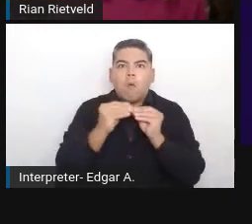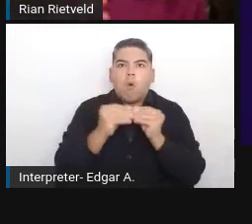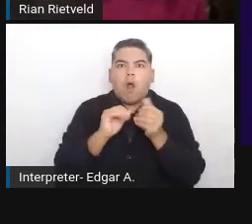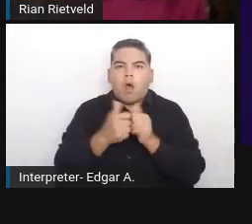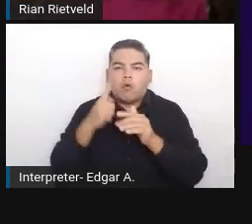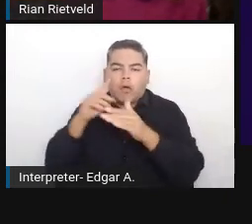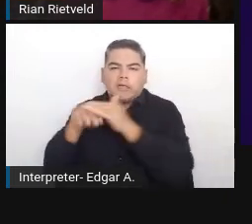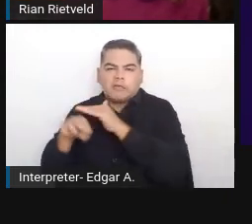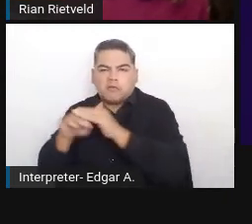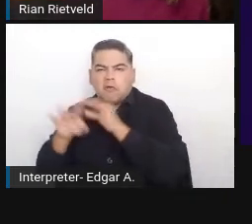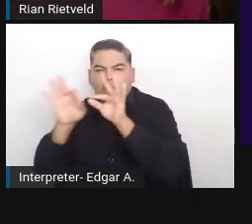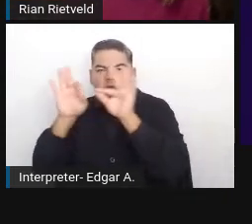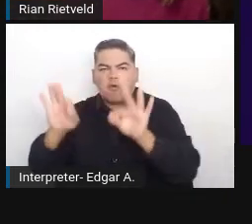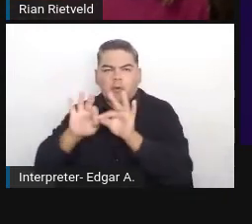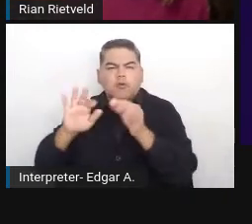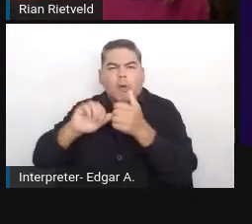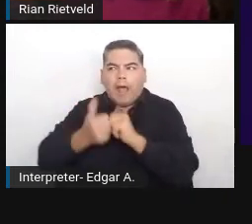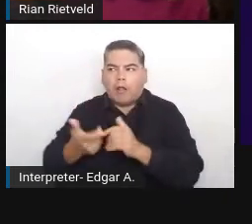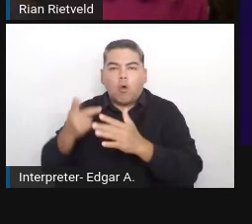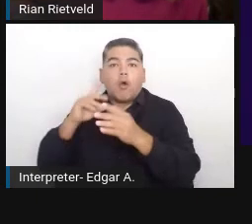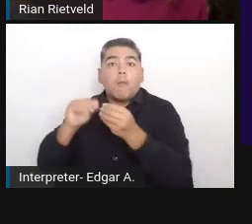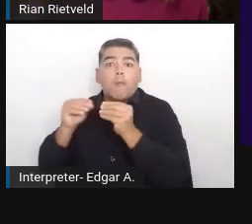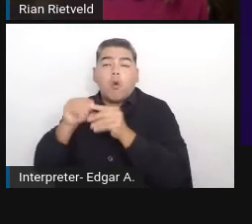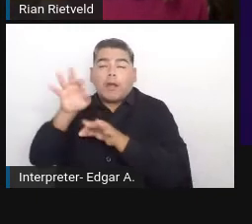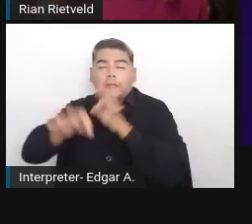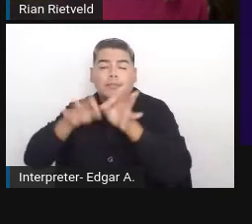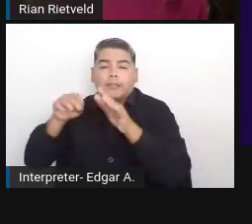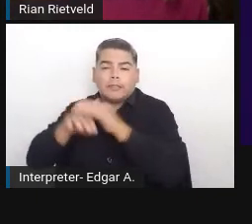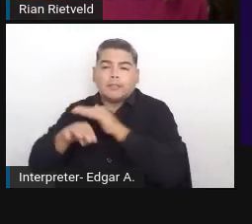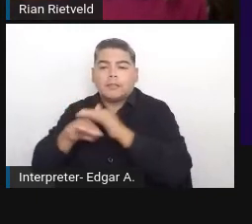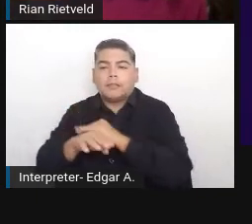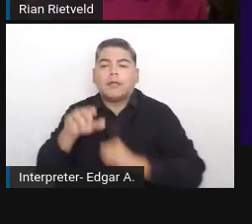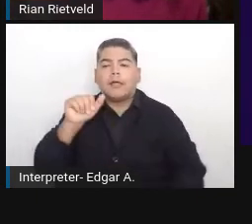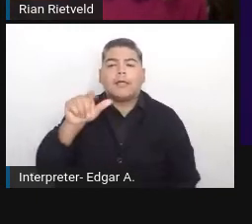or accessibility on the A11Y collective, this A11y-collective.com.